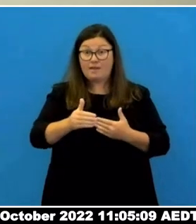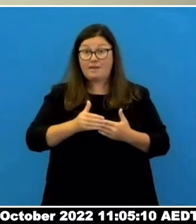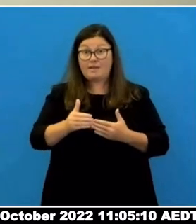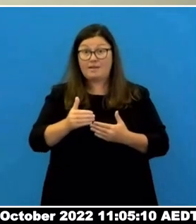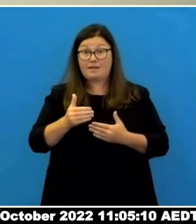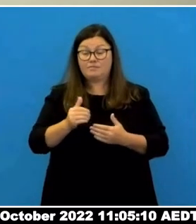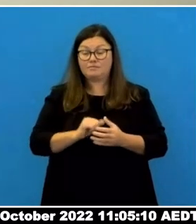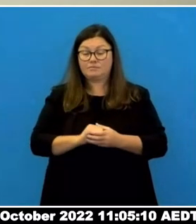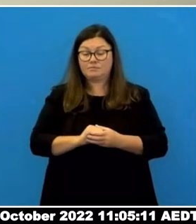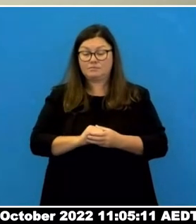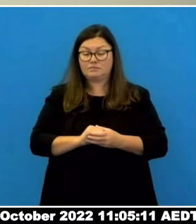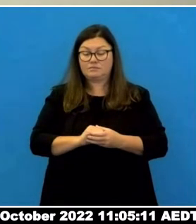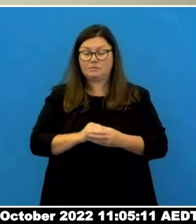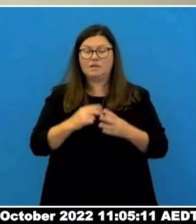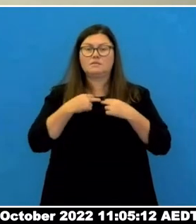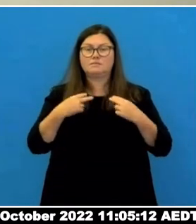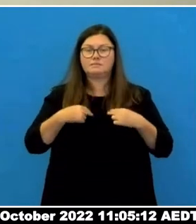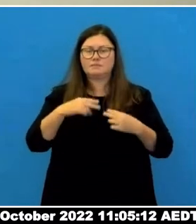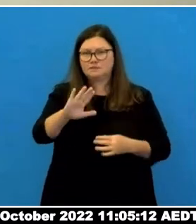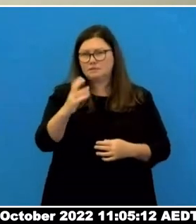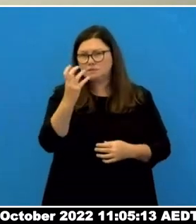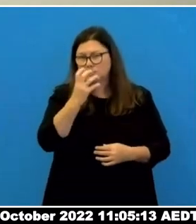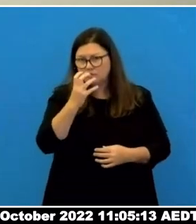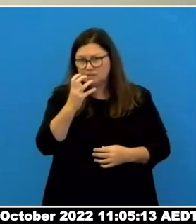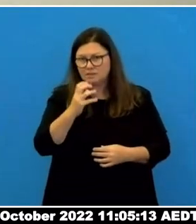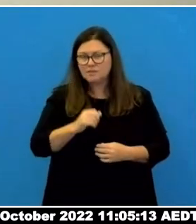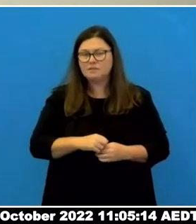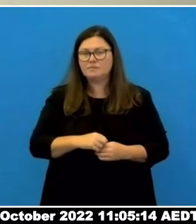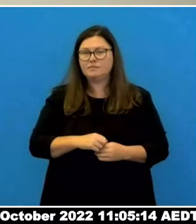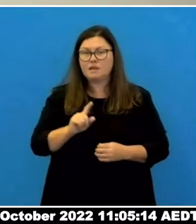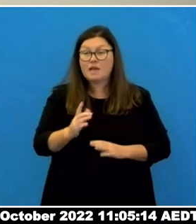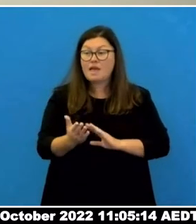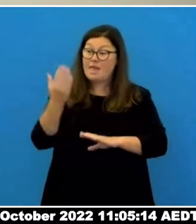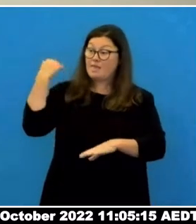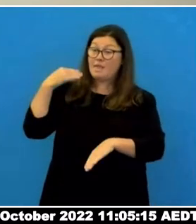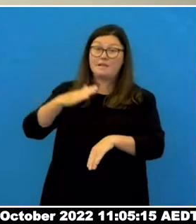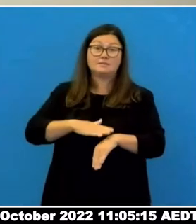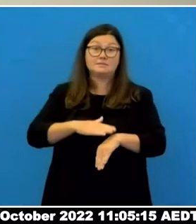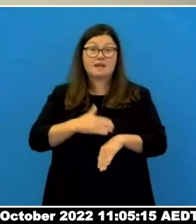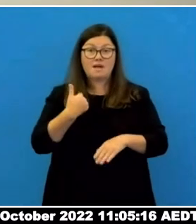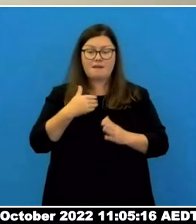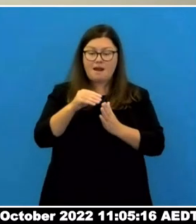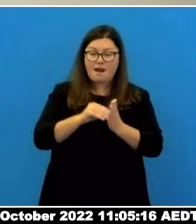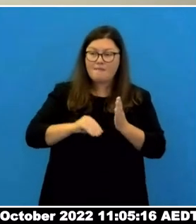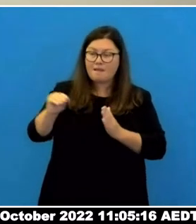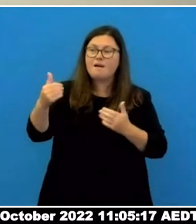Sorry: "...at this time, I applied for and was able to access Centrelink.